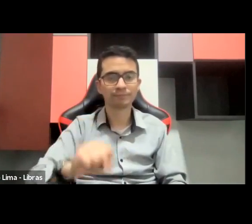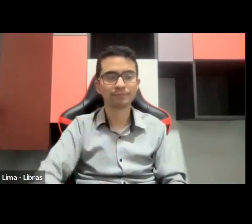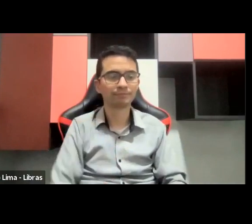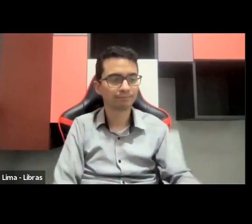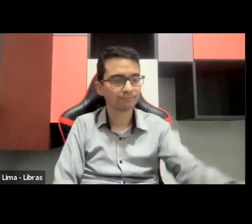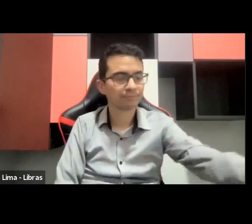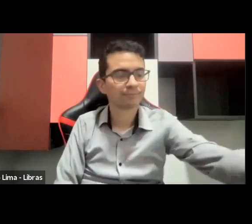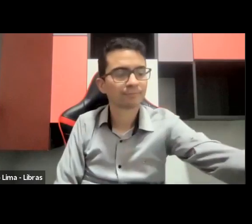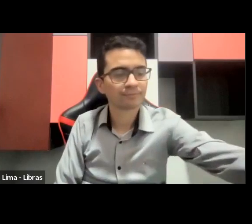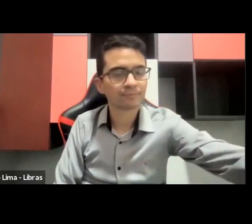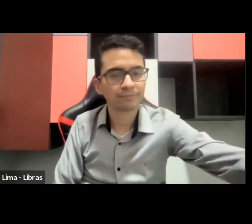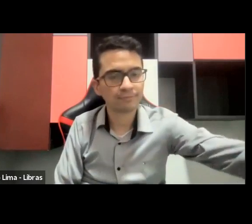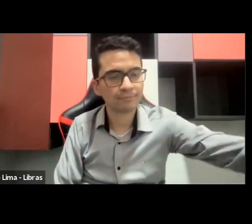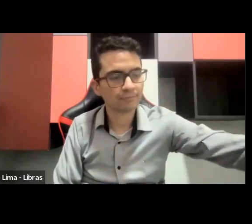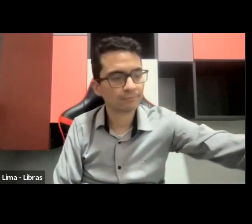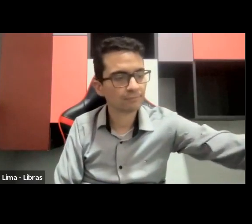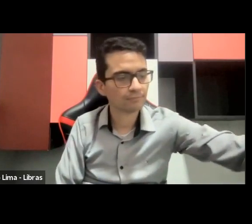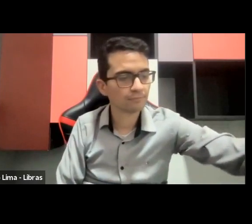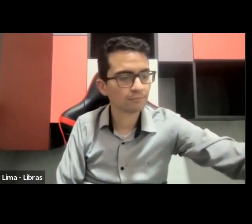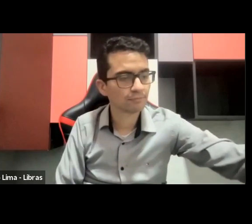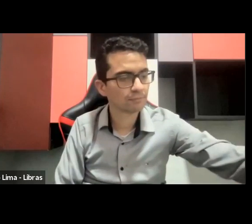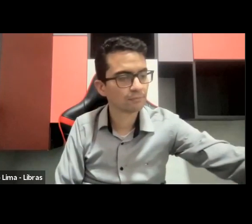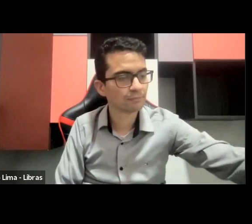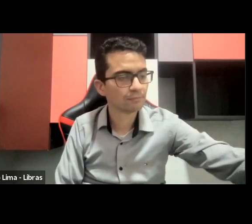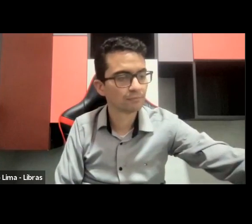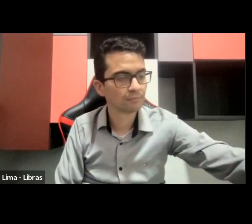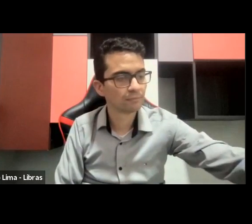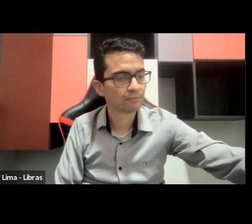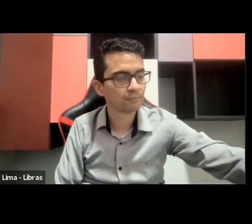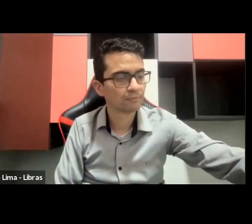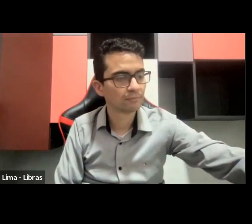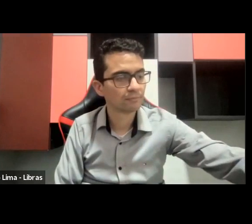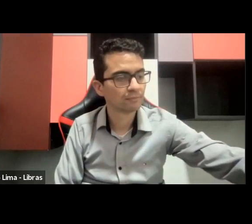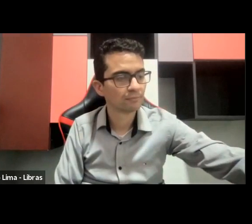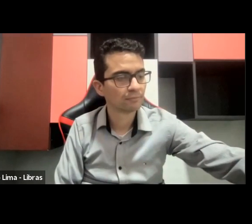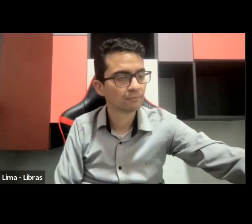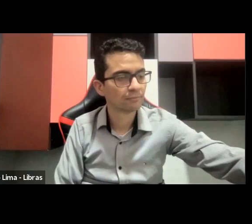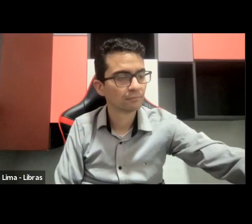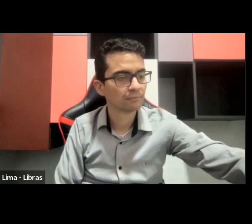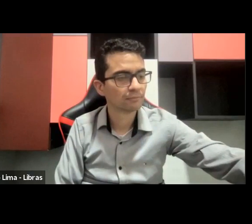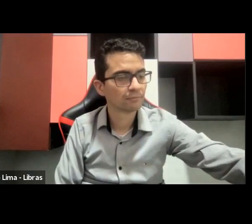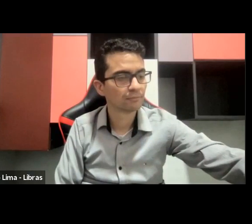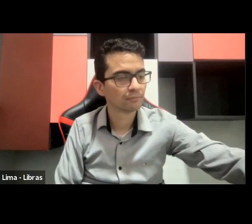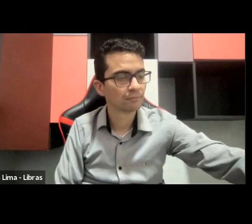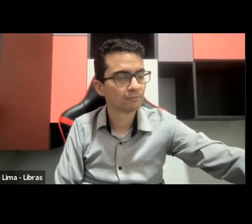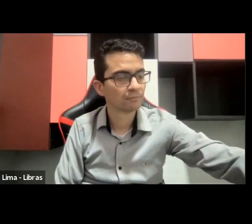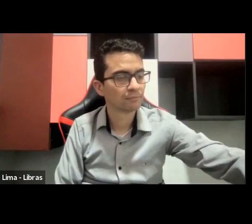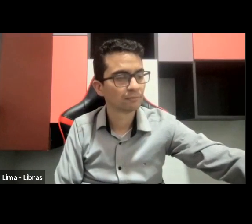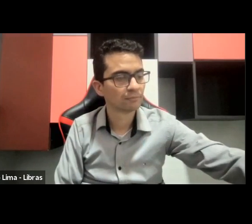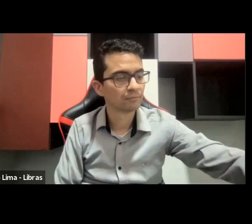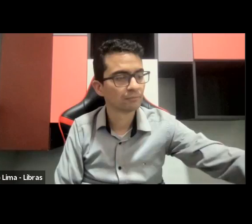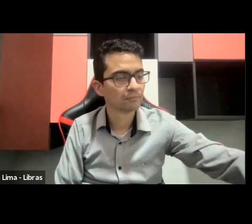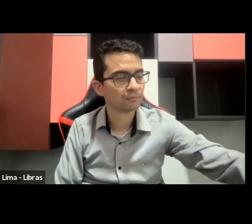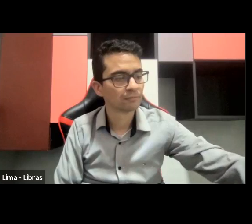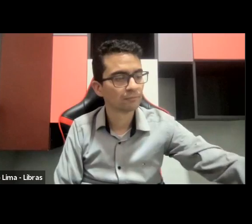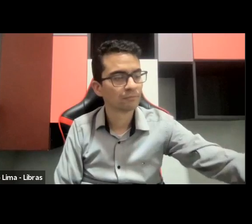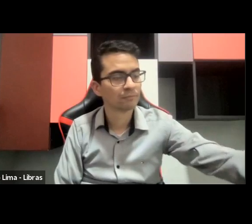When the report or two When the report or 208 When the report or 208. When the report or 208 was. written